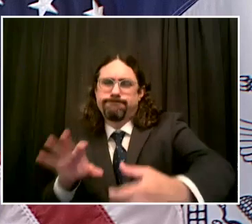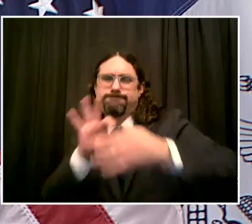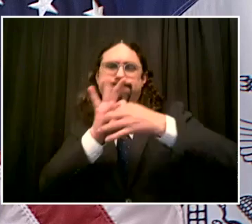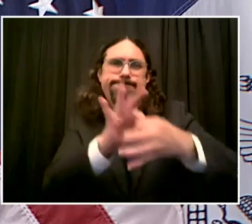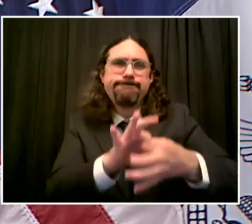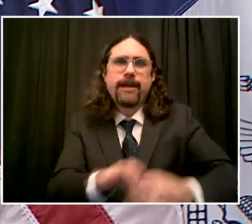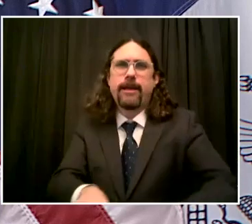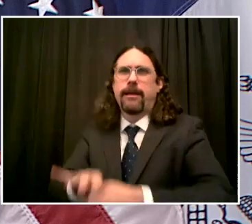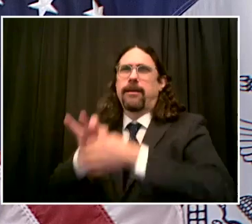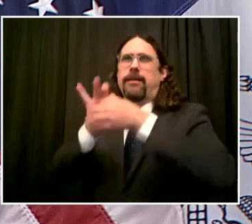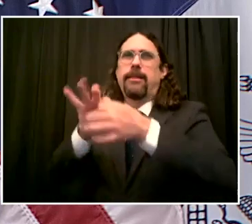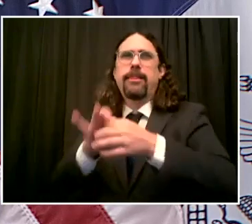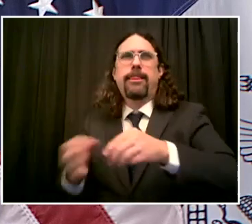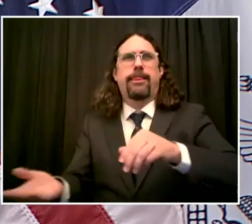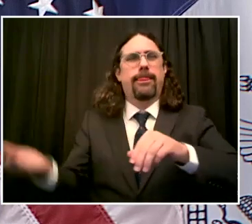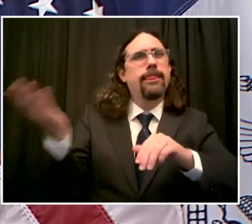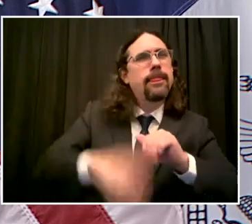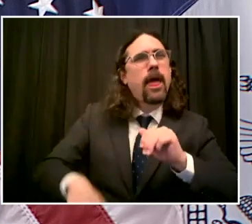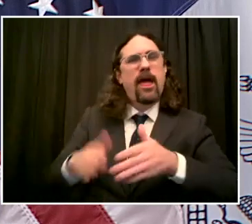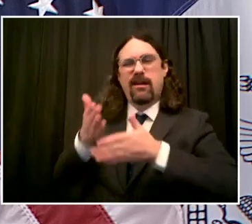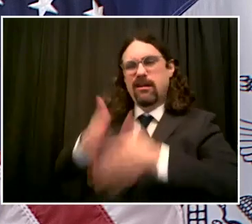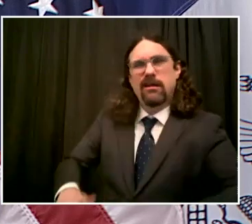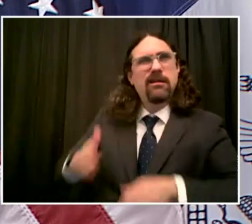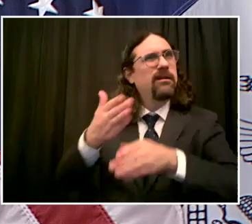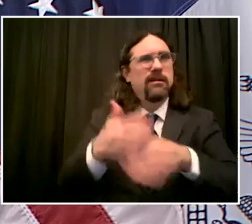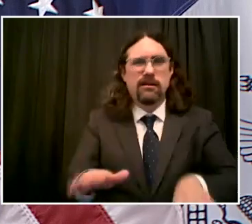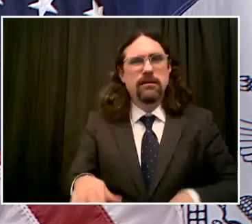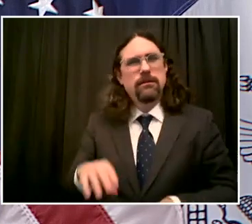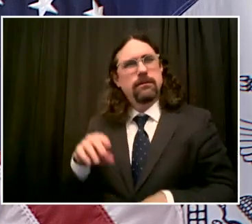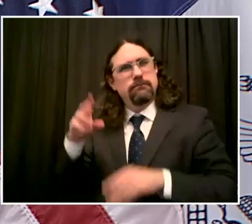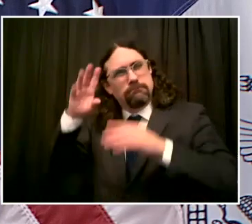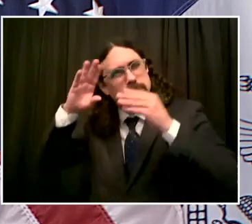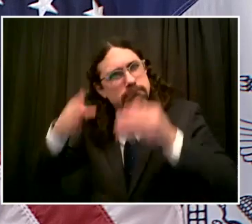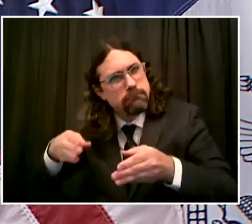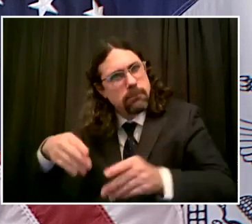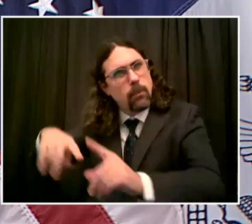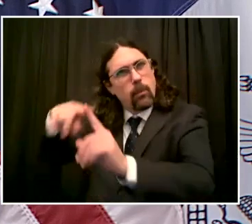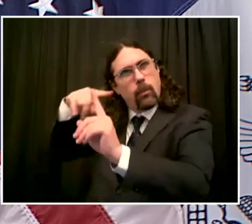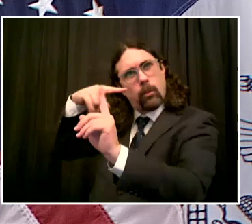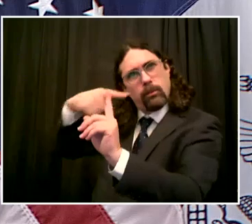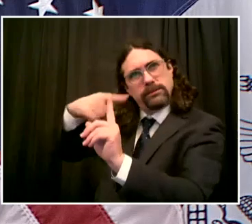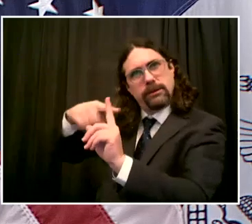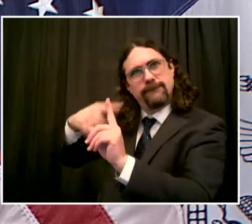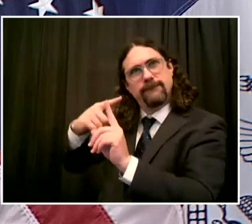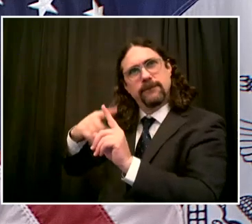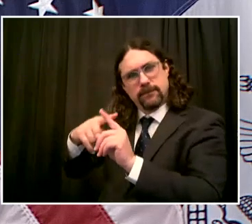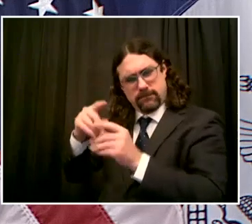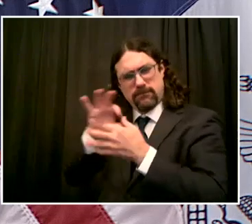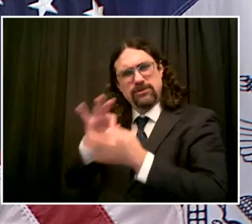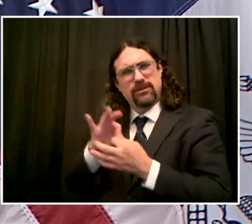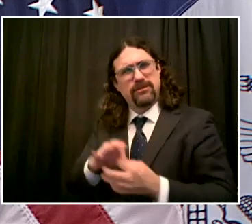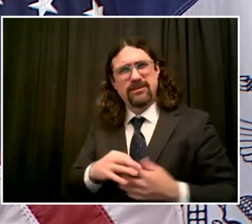NEW YORKERS KNOW IANT D THEY WANT PEACE AND A POSITIVE PROCDUTIVE TRSH EBEETH M AND